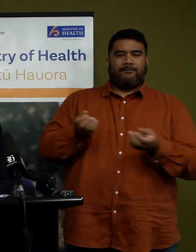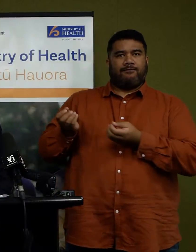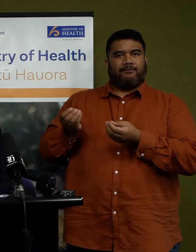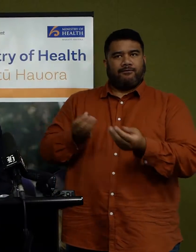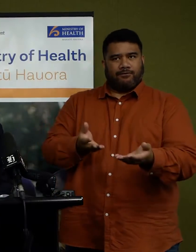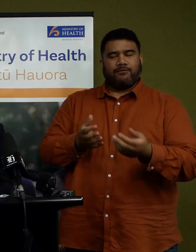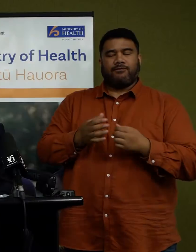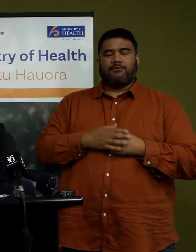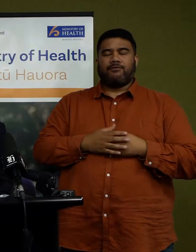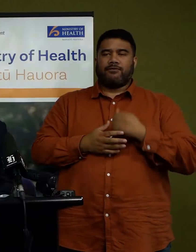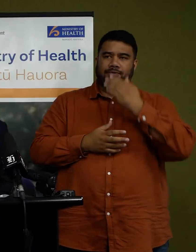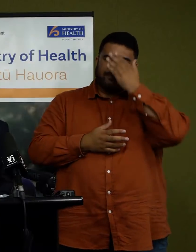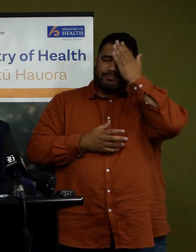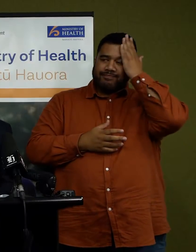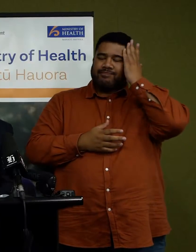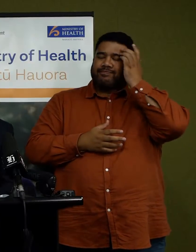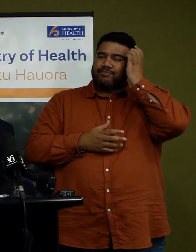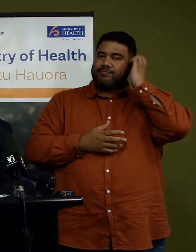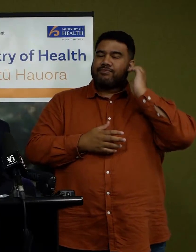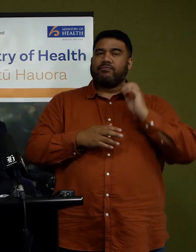And just a reminder to anybody who